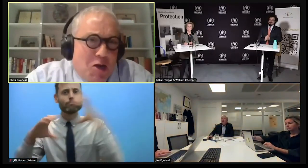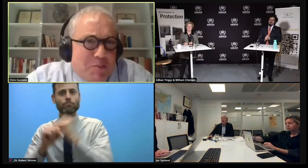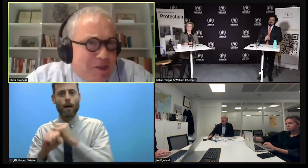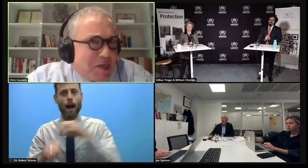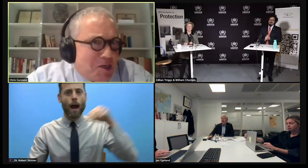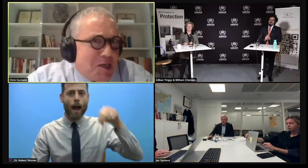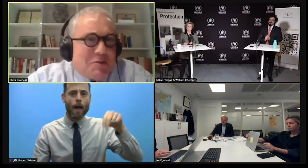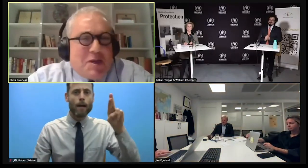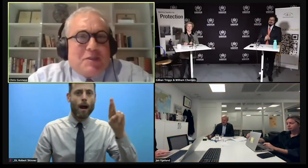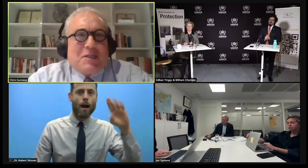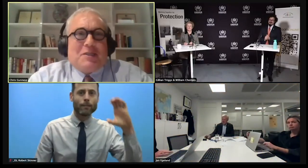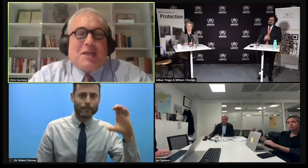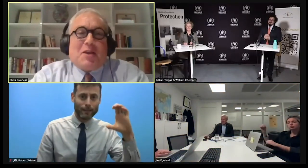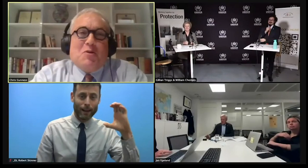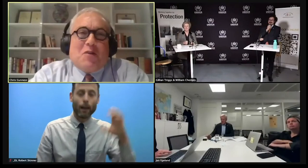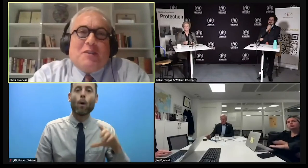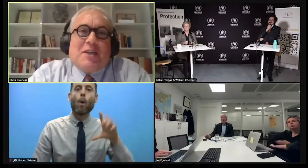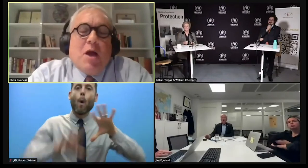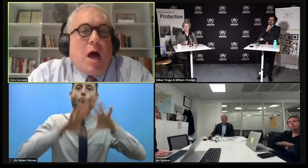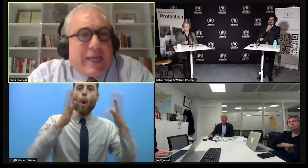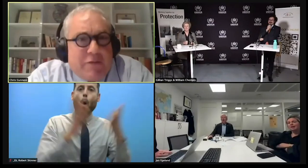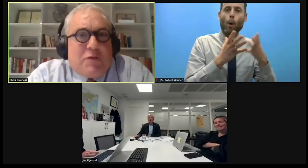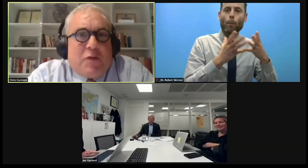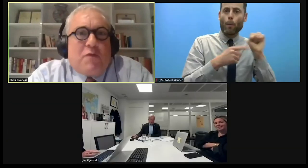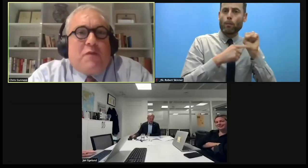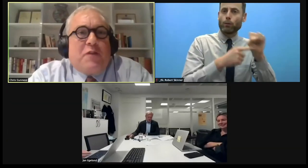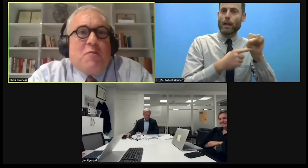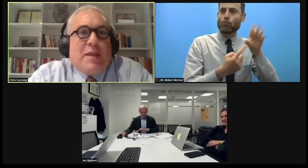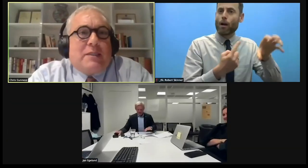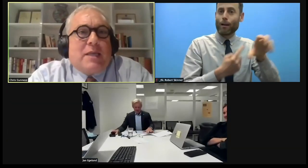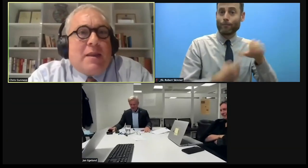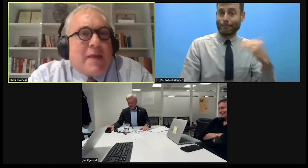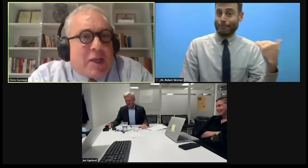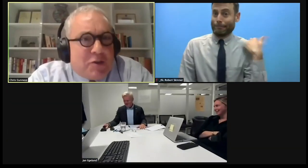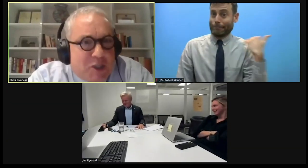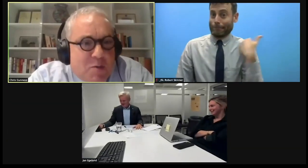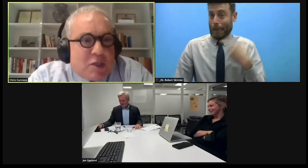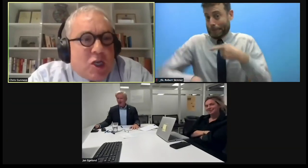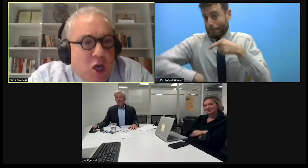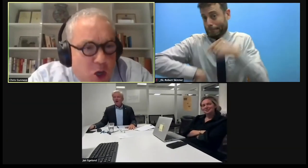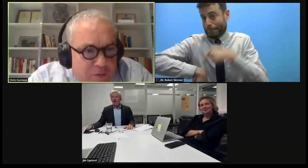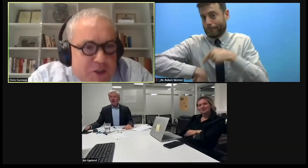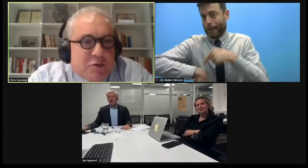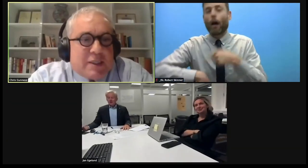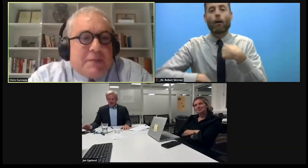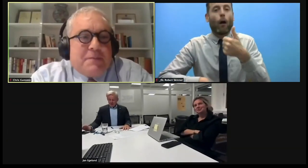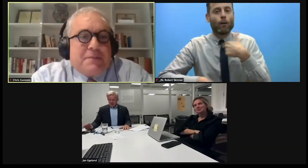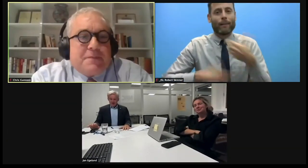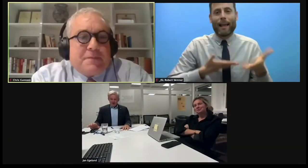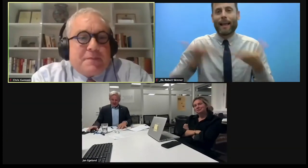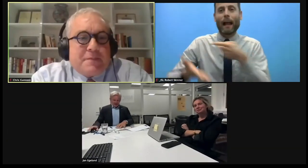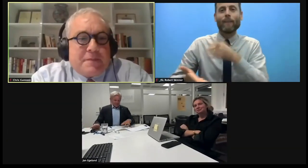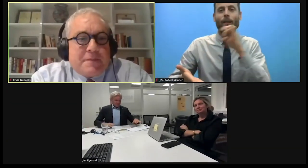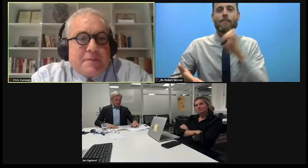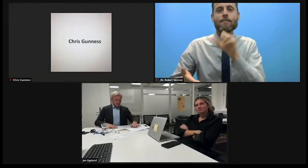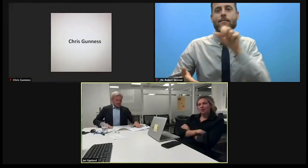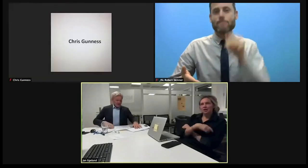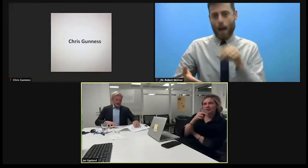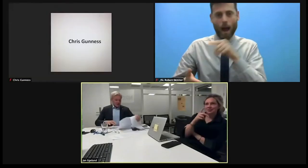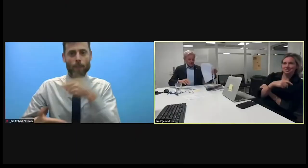Global Protection Cluster people to get a move on. I'll give you the floor for a few minutes. Thank you so much. Over to you sir. >> JAN EGELAND: Thank you.